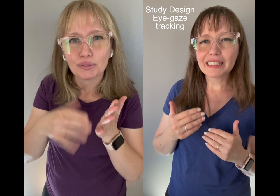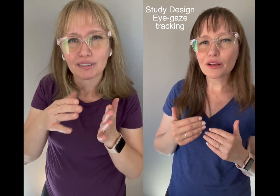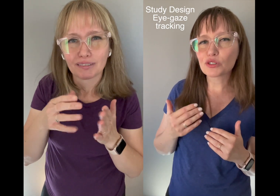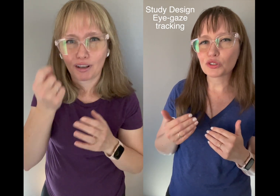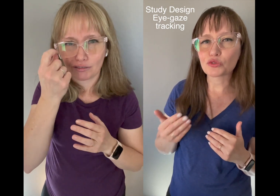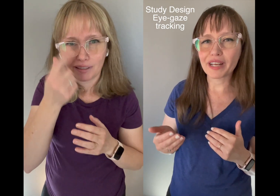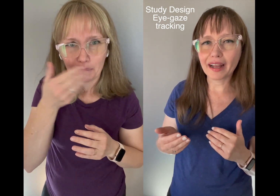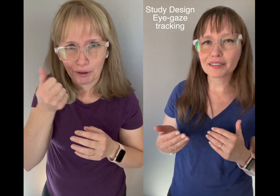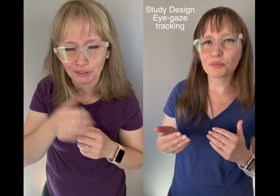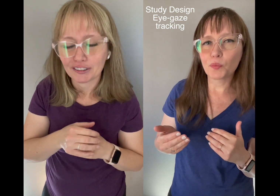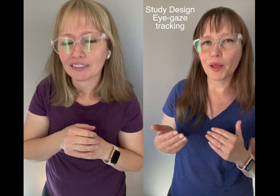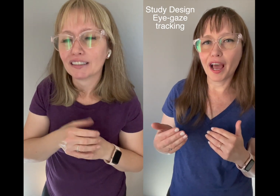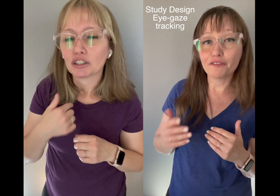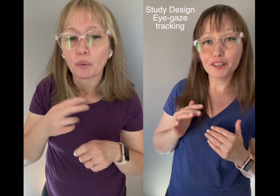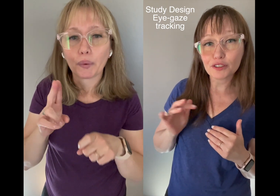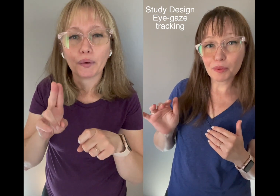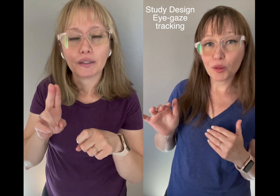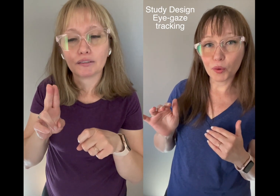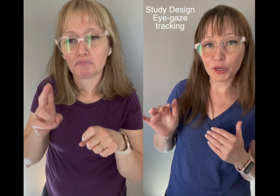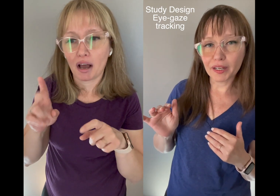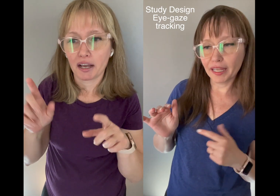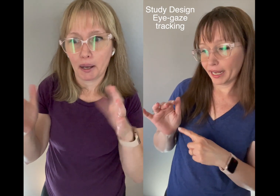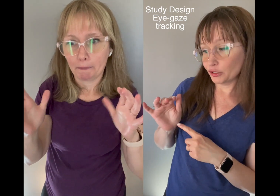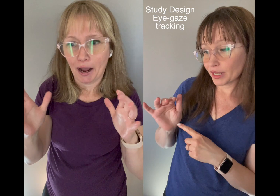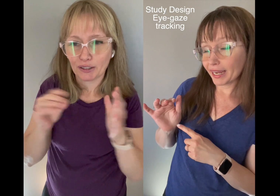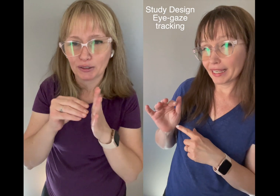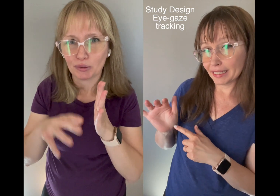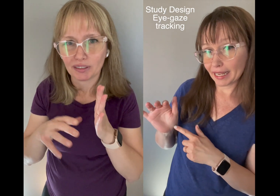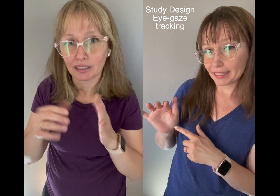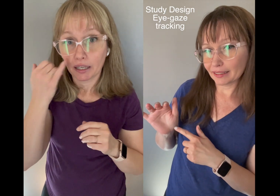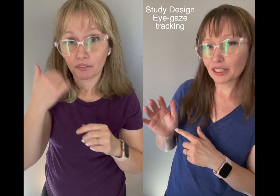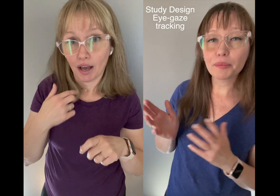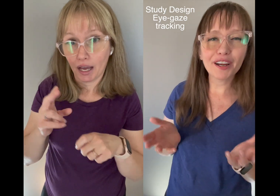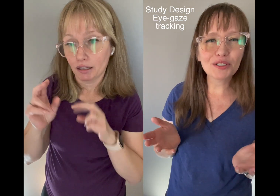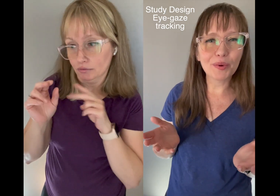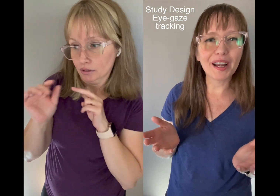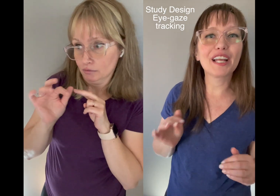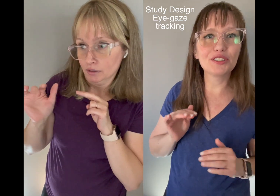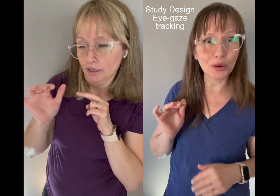how students react when I finger spell a word and I use eye gaze indexing compared to when I don't